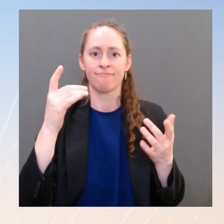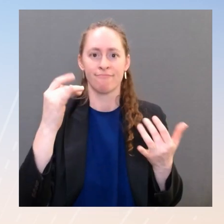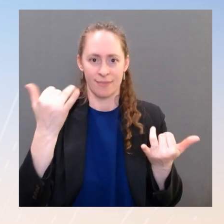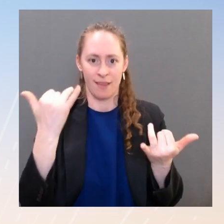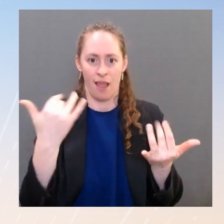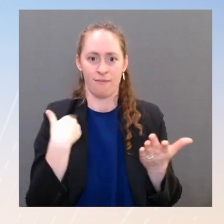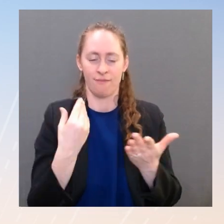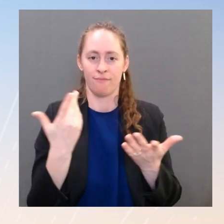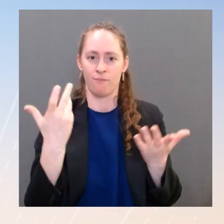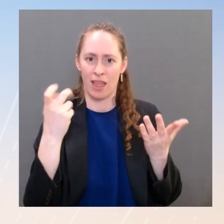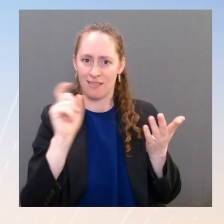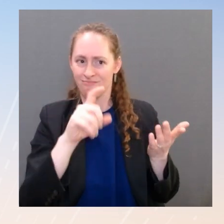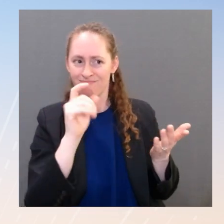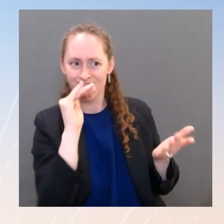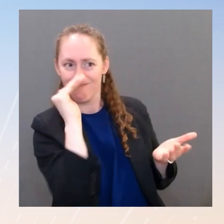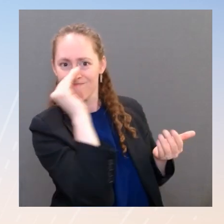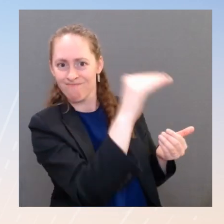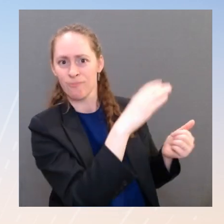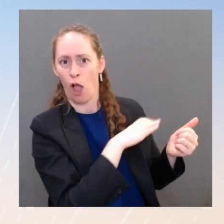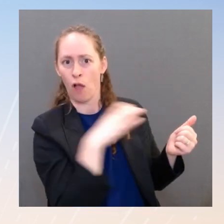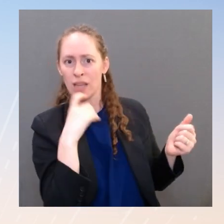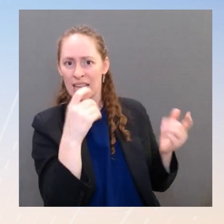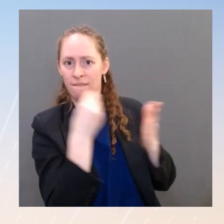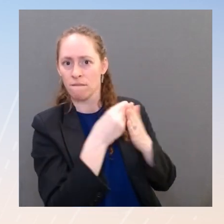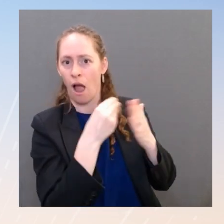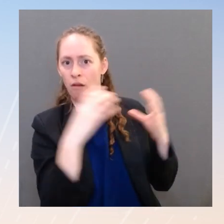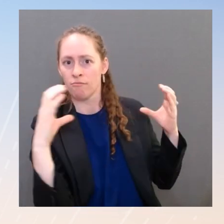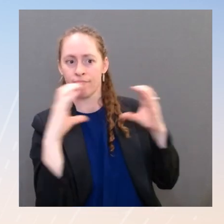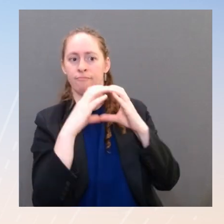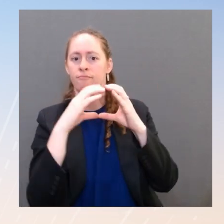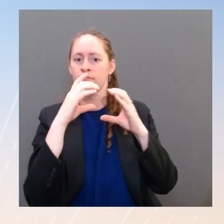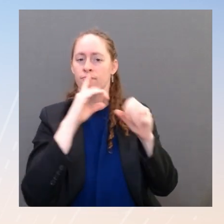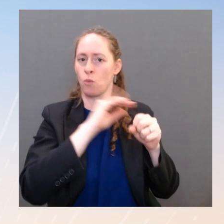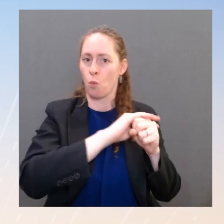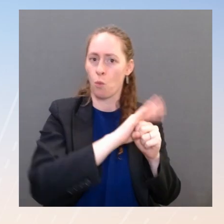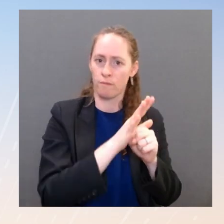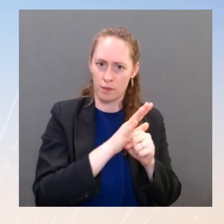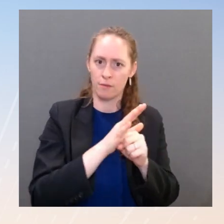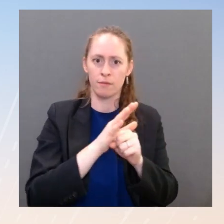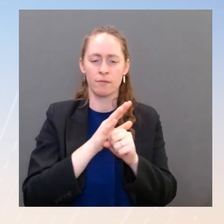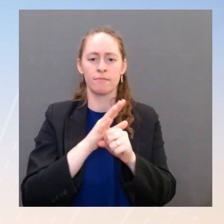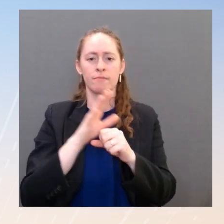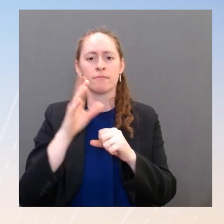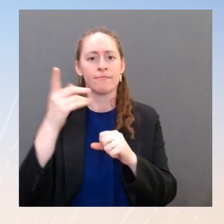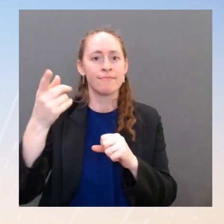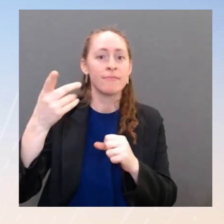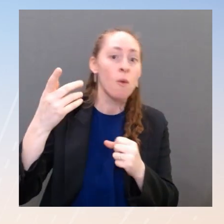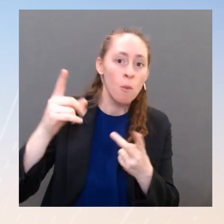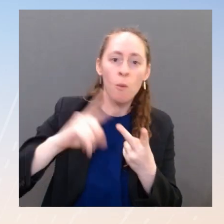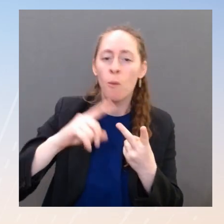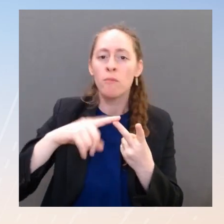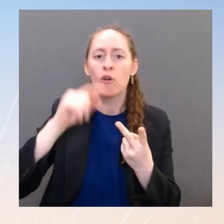Ms. Psaki: That was what he put forward in his letter. But what I'm not going to do and he's not going to do is get into a hypothetical of what he would or wouldn't sign.